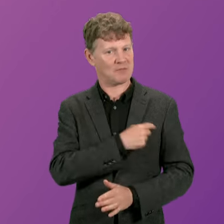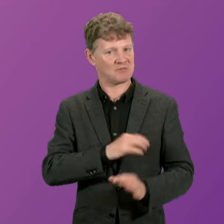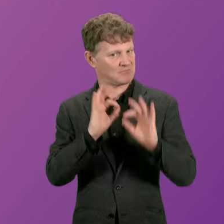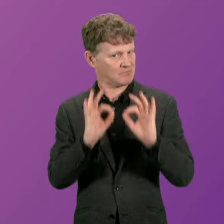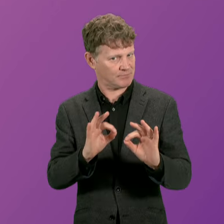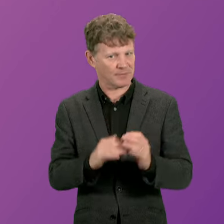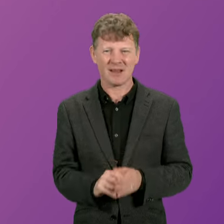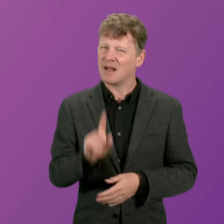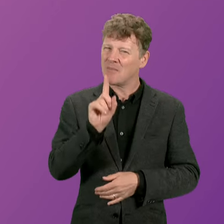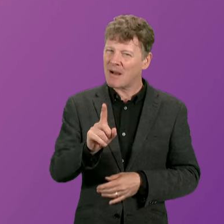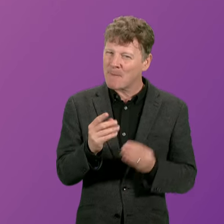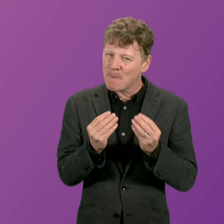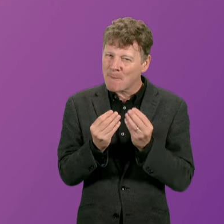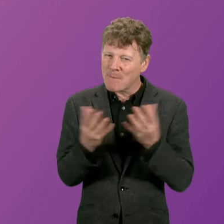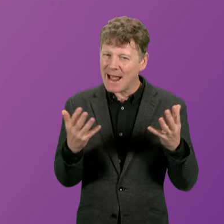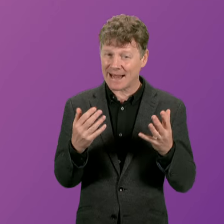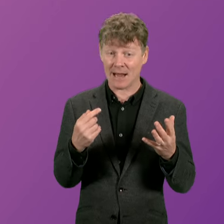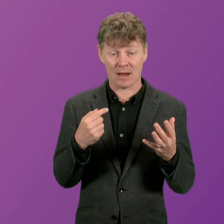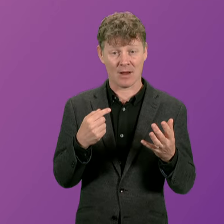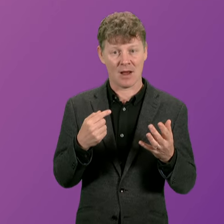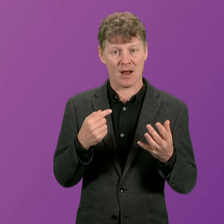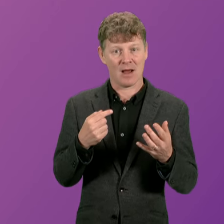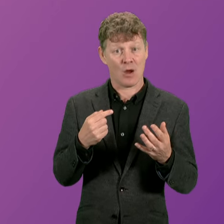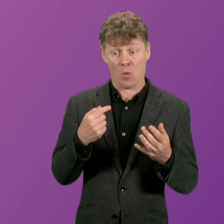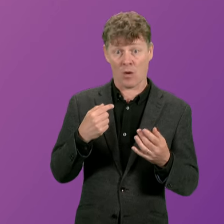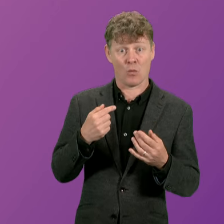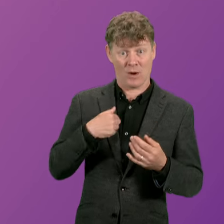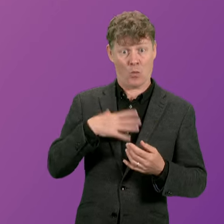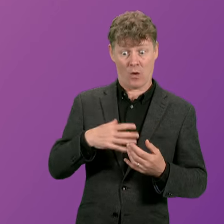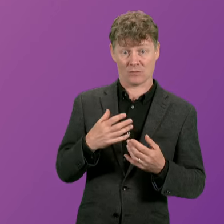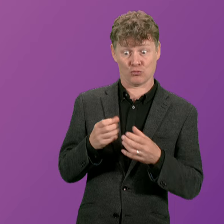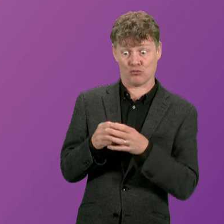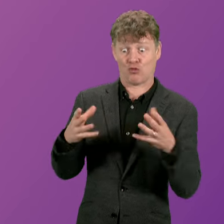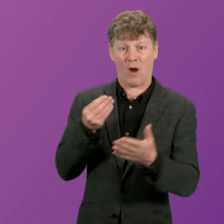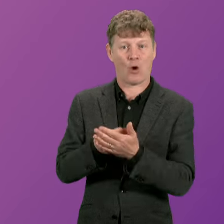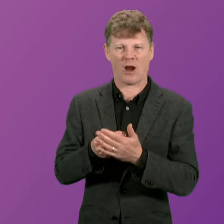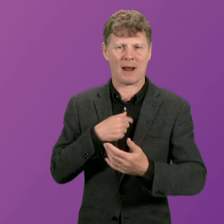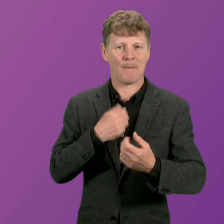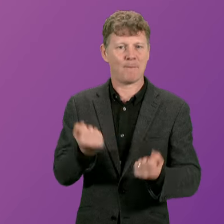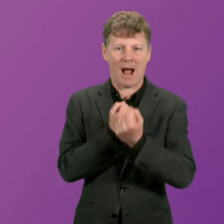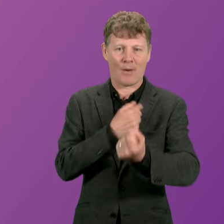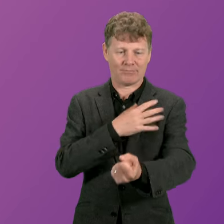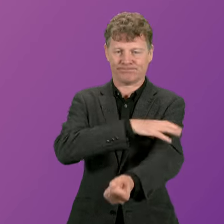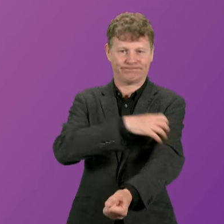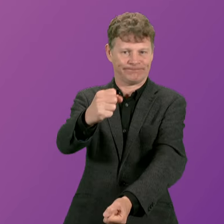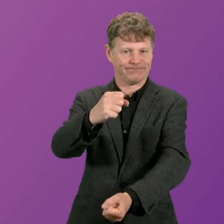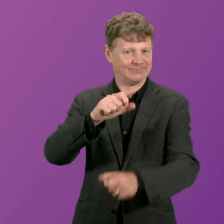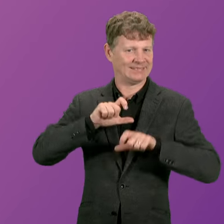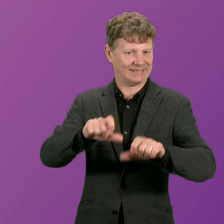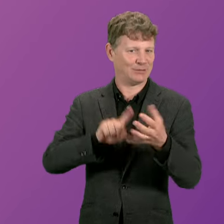of the powers that we need to grow our economy remain reserved. Does the First Minister share my